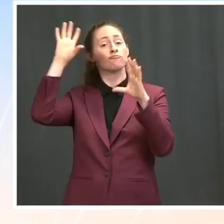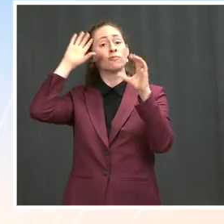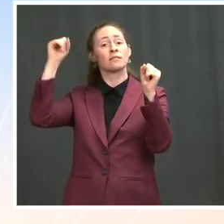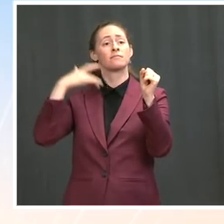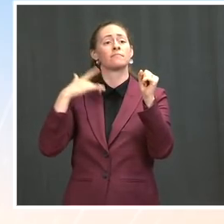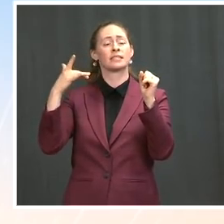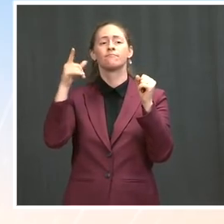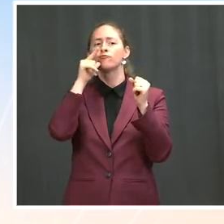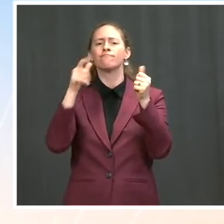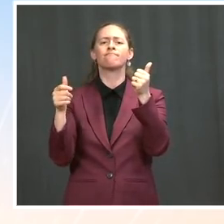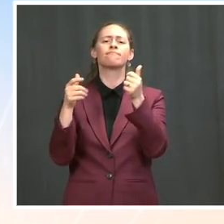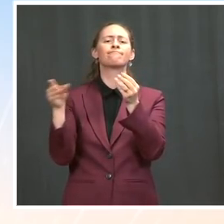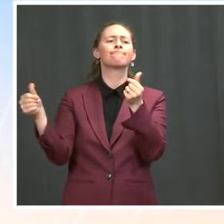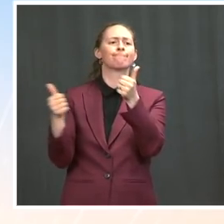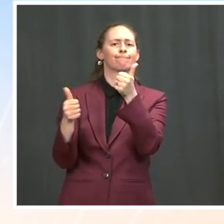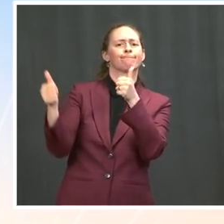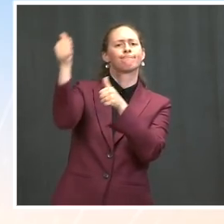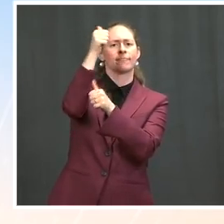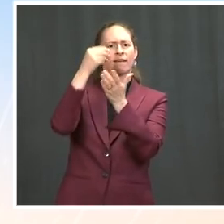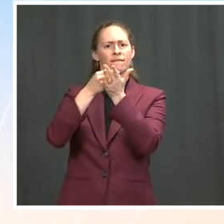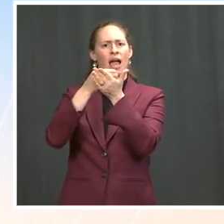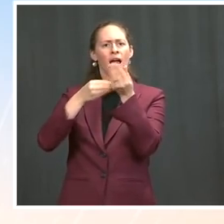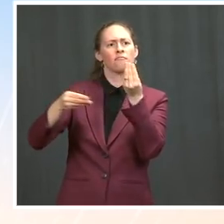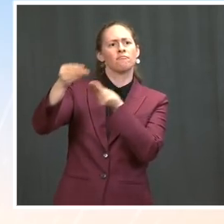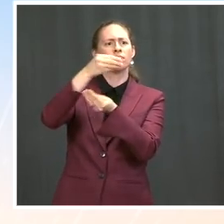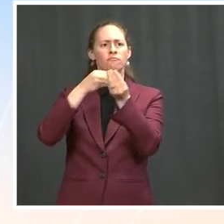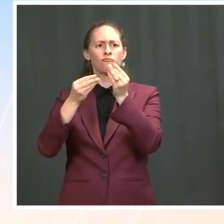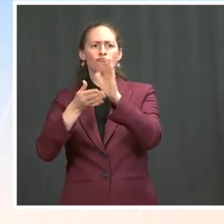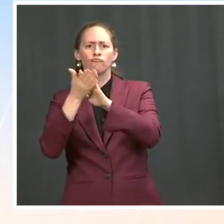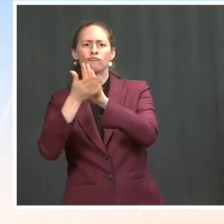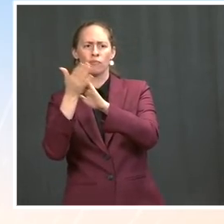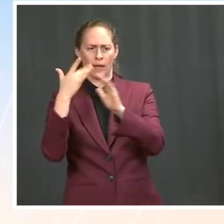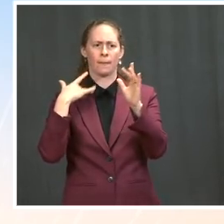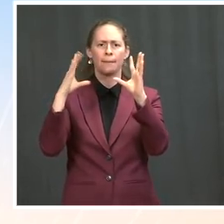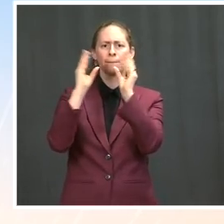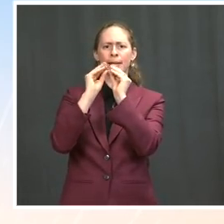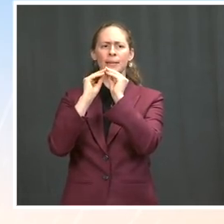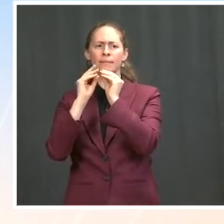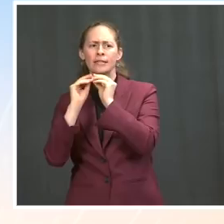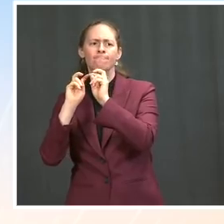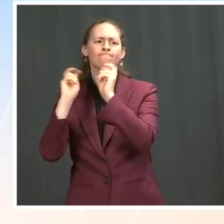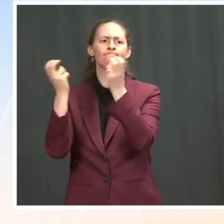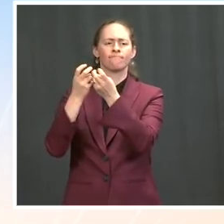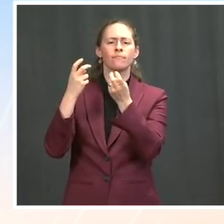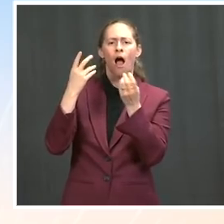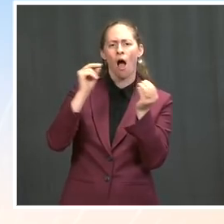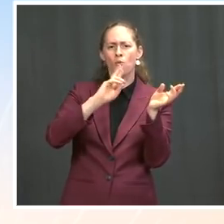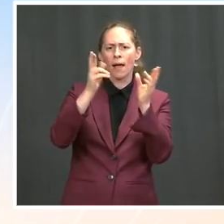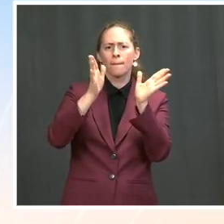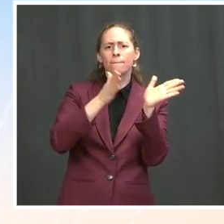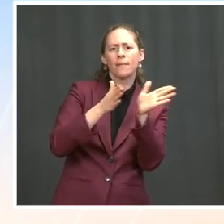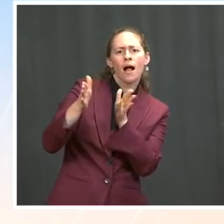There is, of course, a couple of items on the proactive agenda. And when it's concluded, we'll provide a readout, including the state